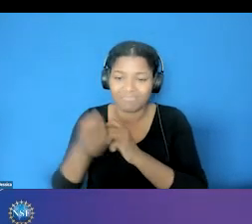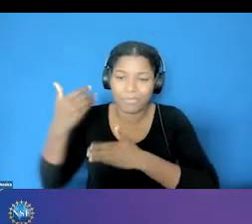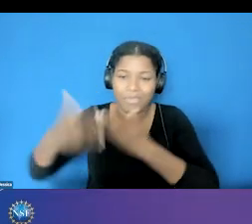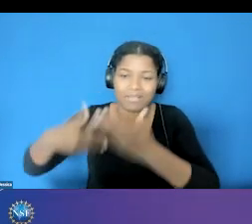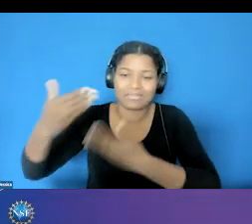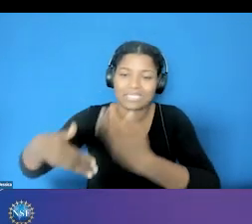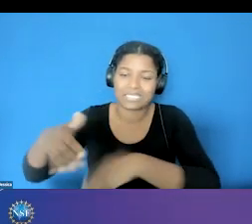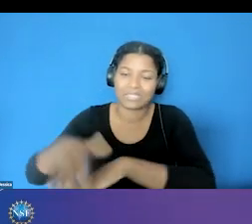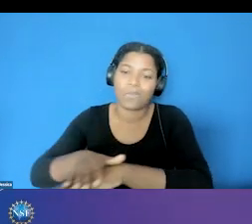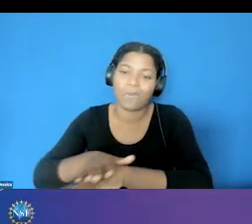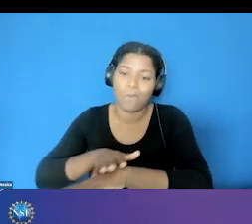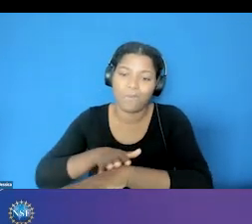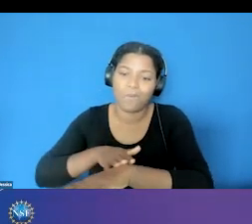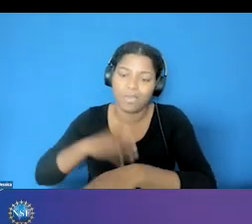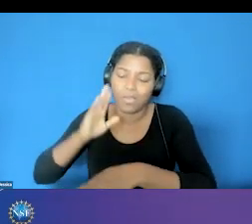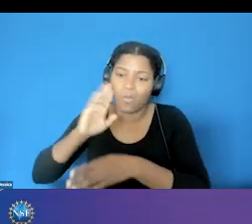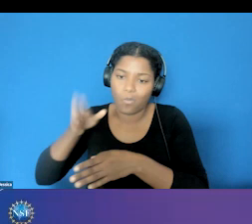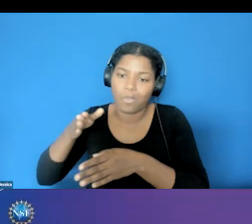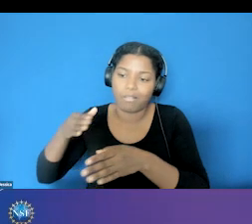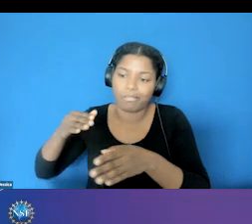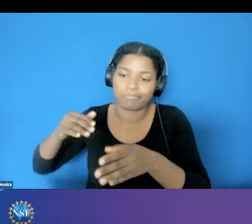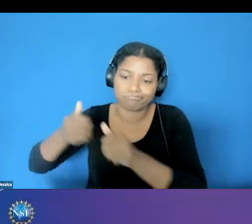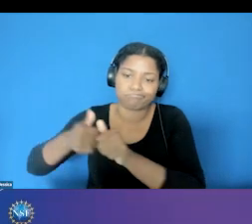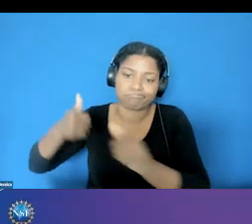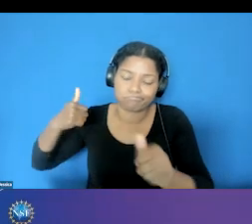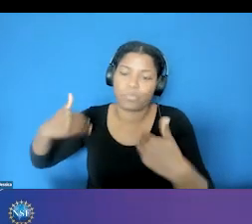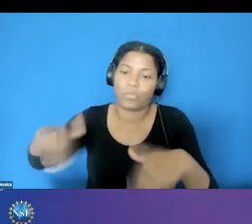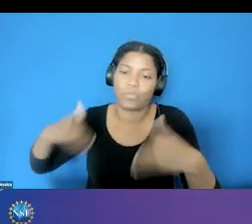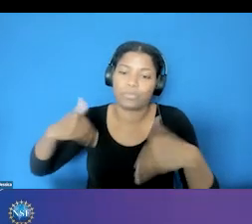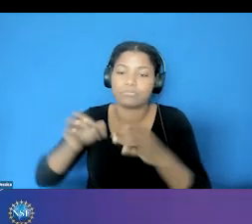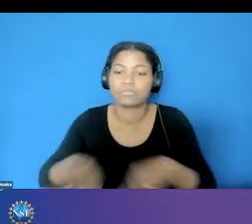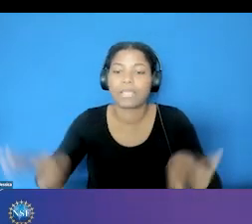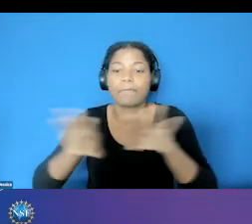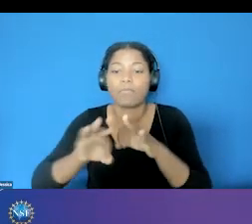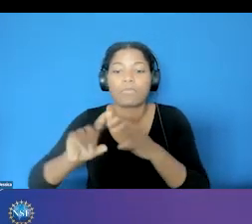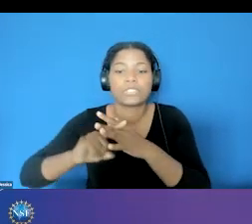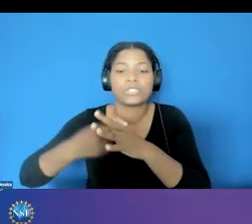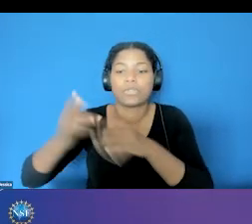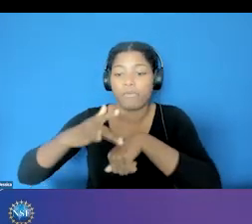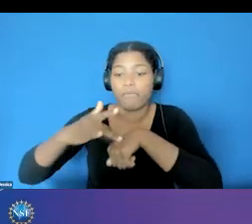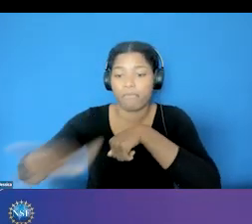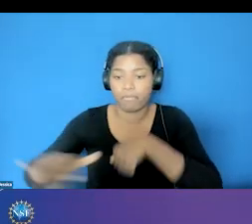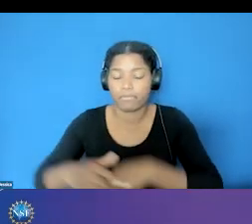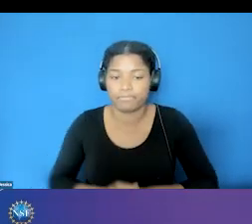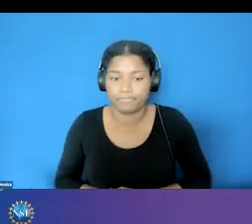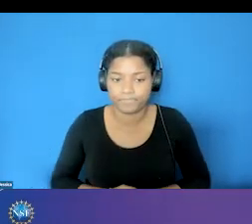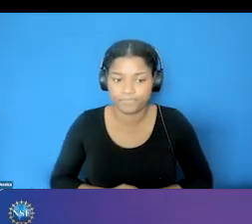Those things will slow down the entity validation. So again, start the process early.